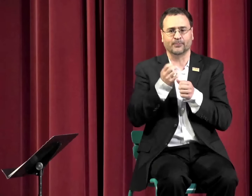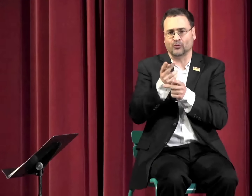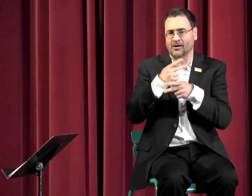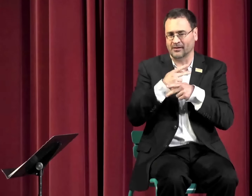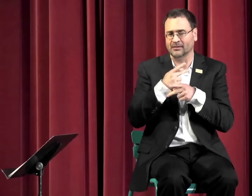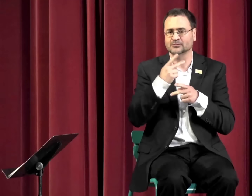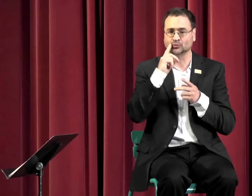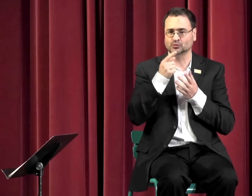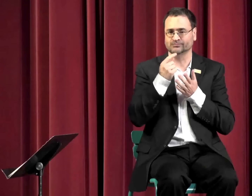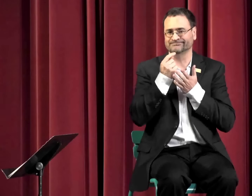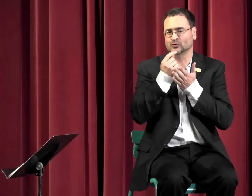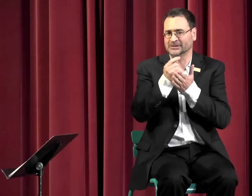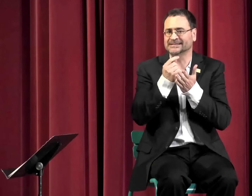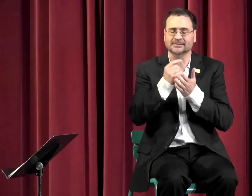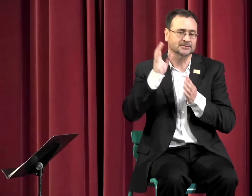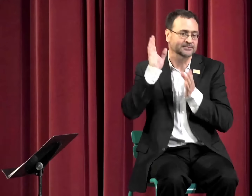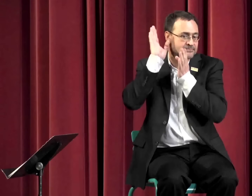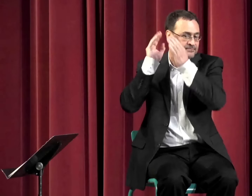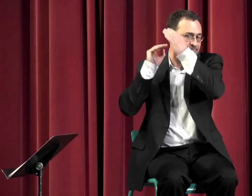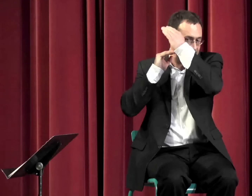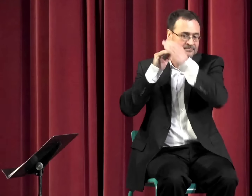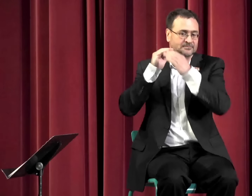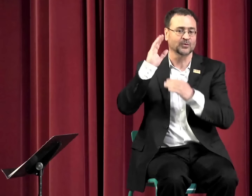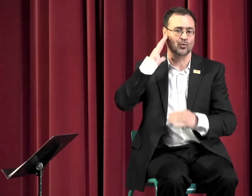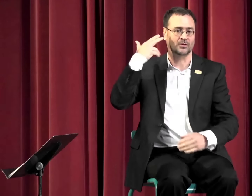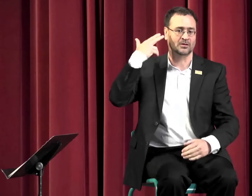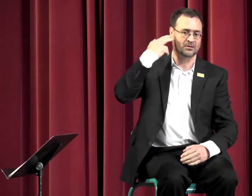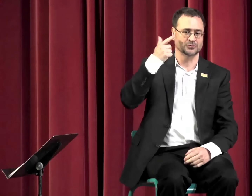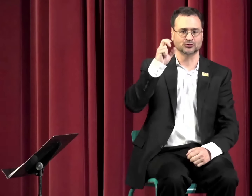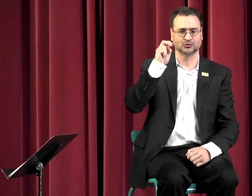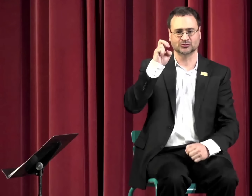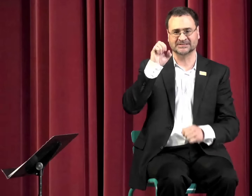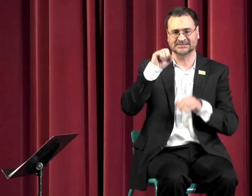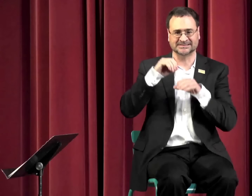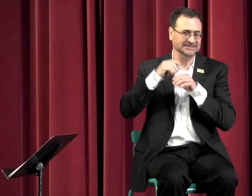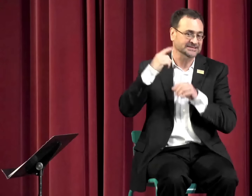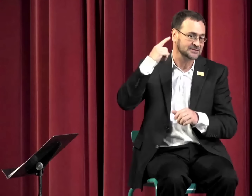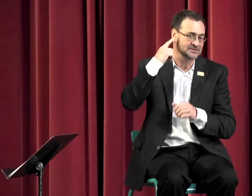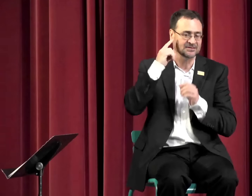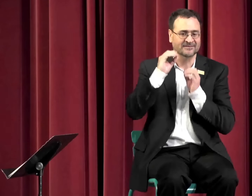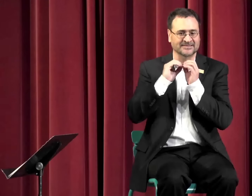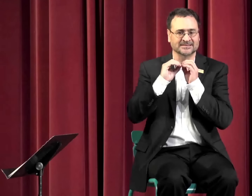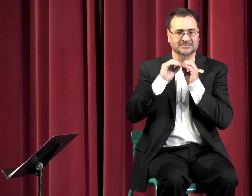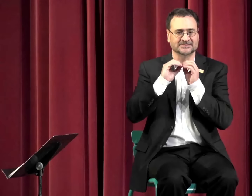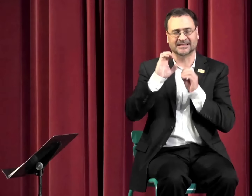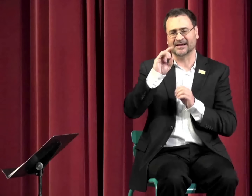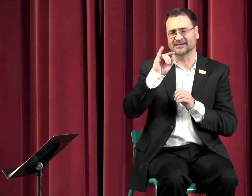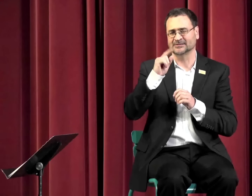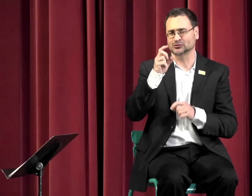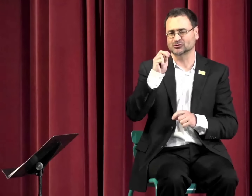making a product that is specific therapies for ear and genes and therapies